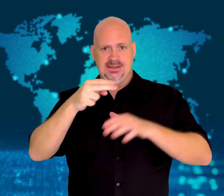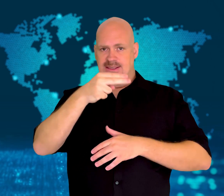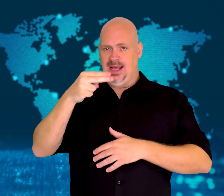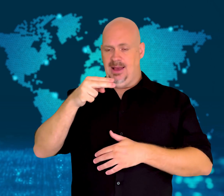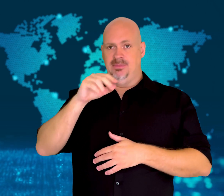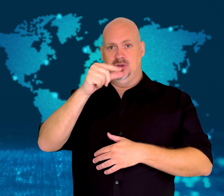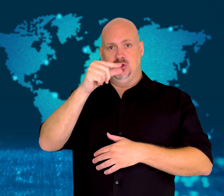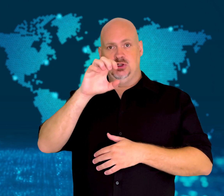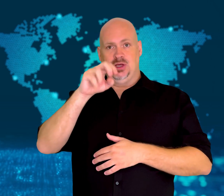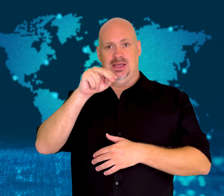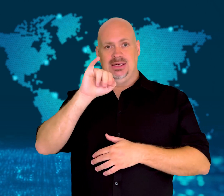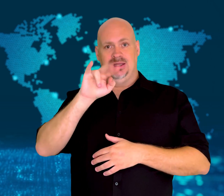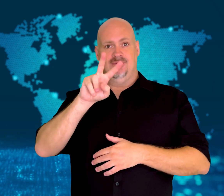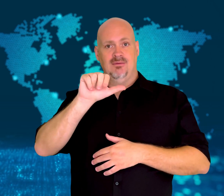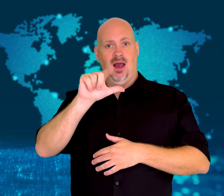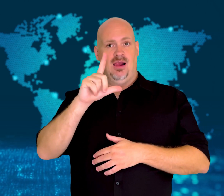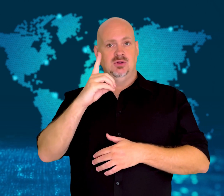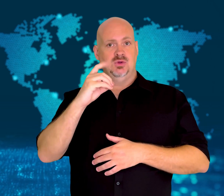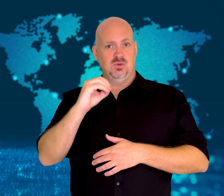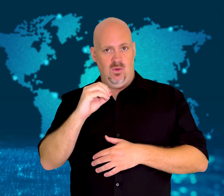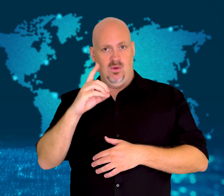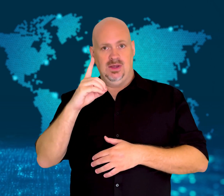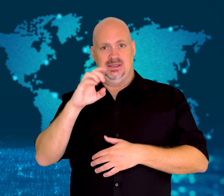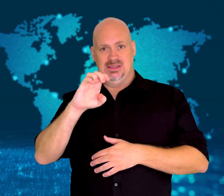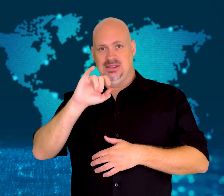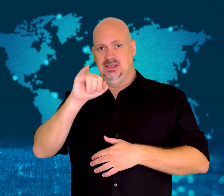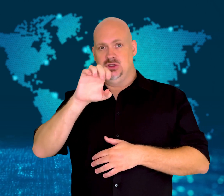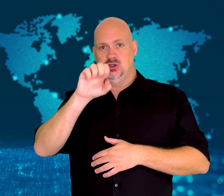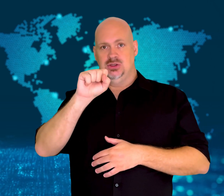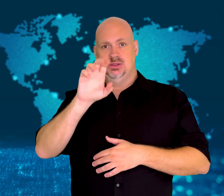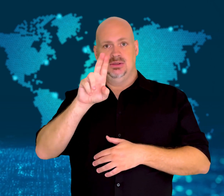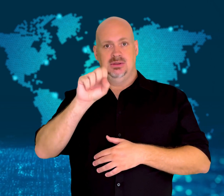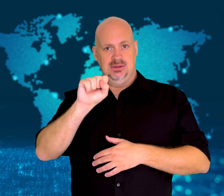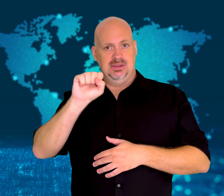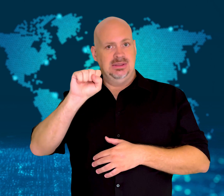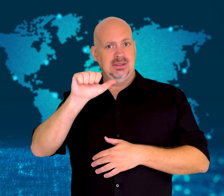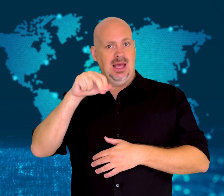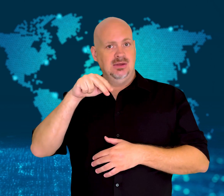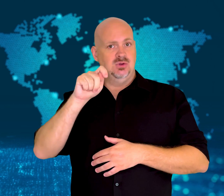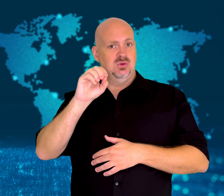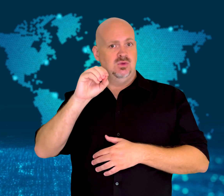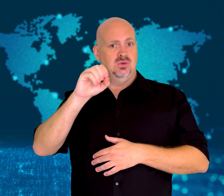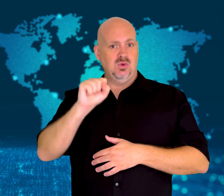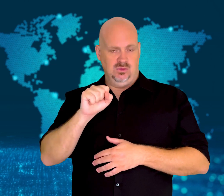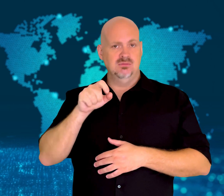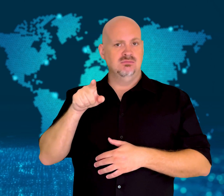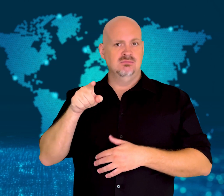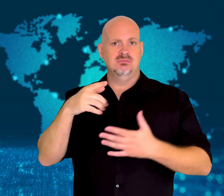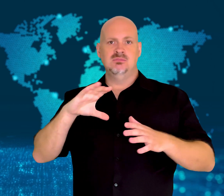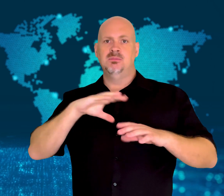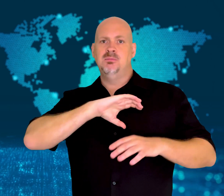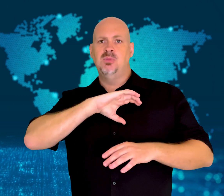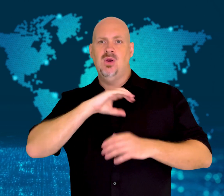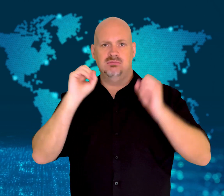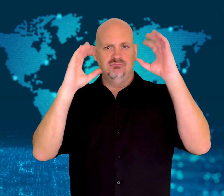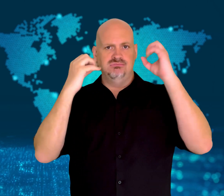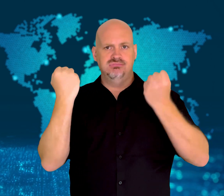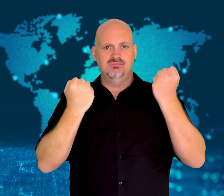Genivaldo de Jesus Santos, was stopped by highway patrol